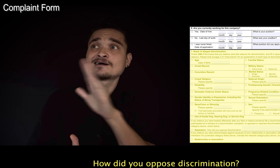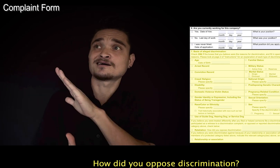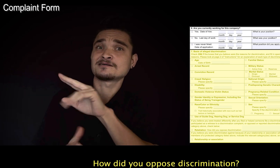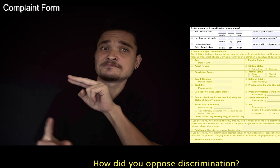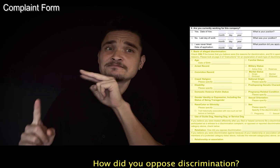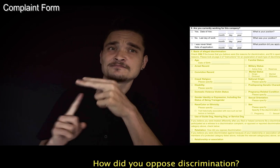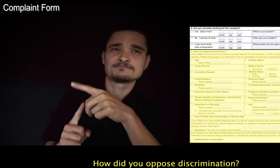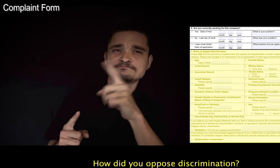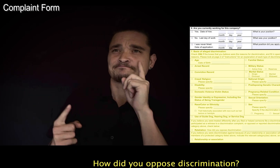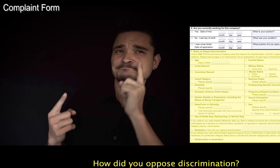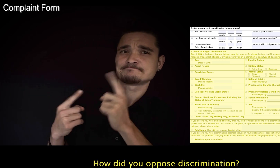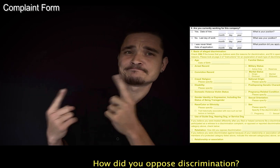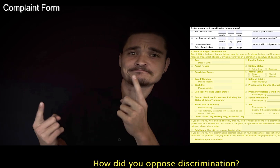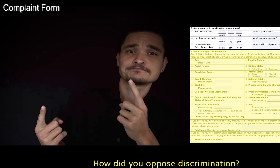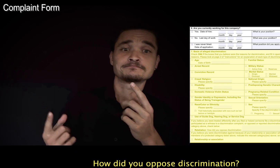How did you oppose discrimination?